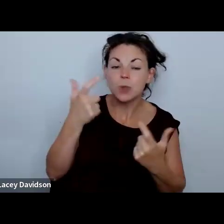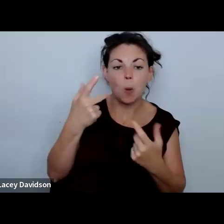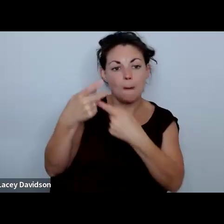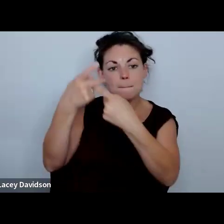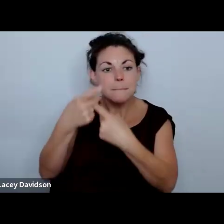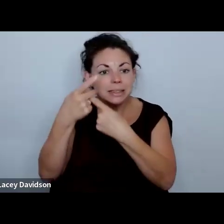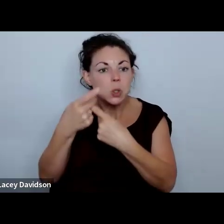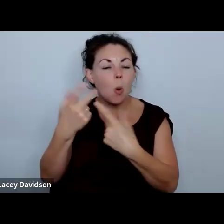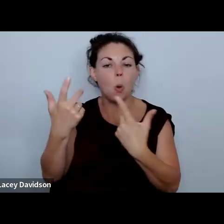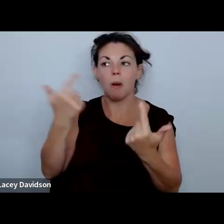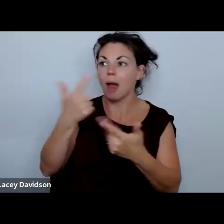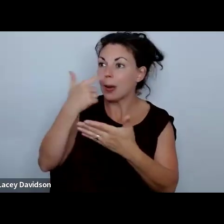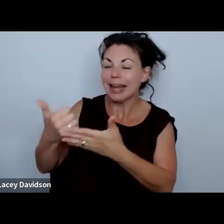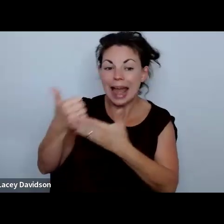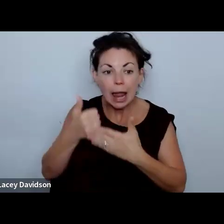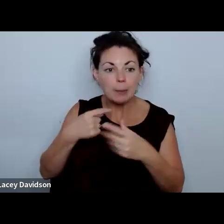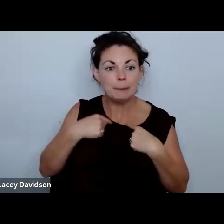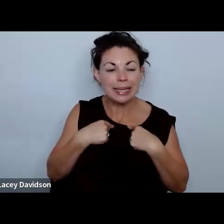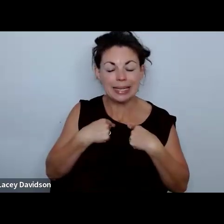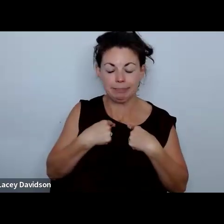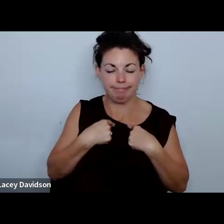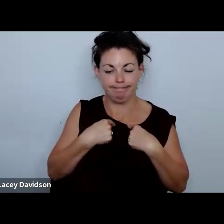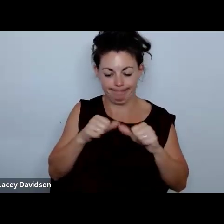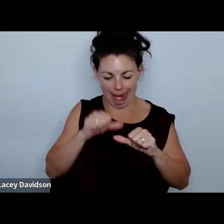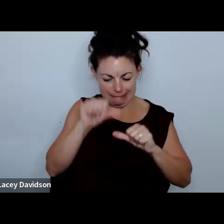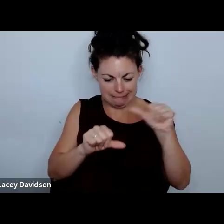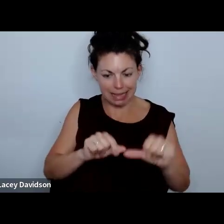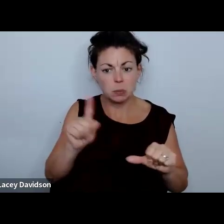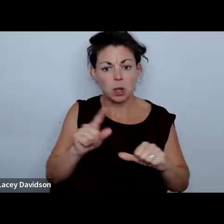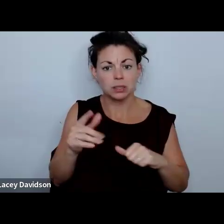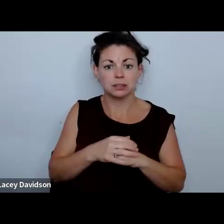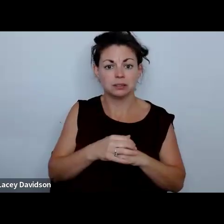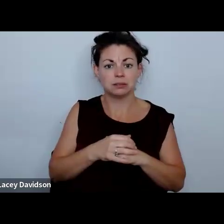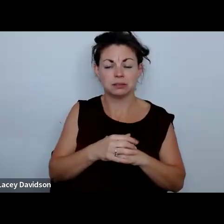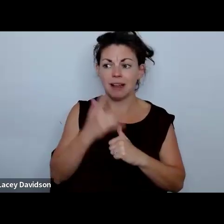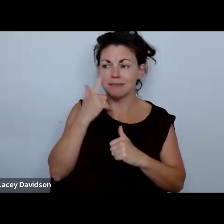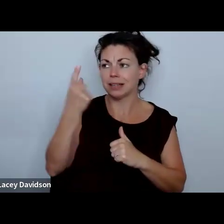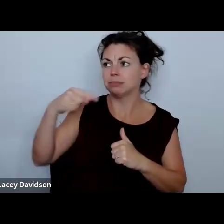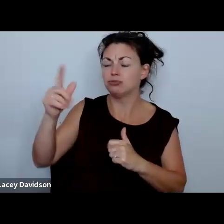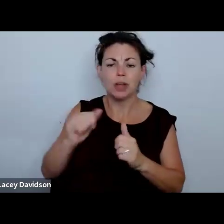too shy about that. I know now from working in policy that it's really